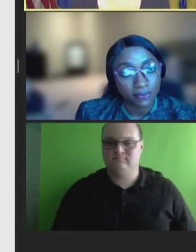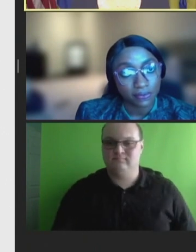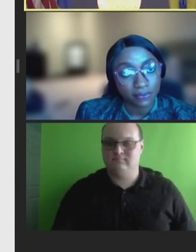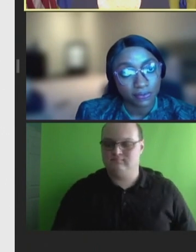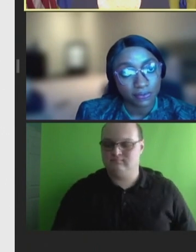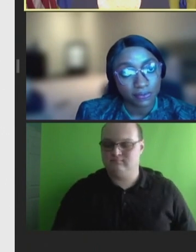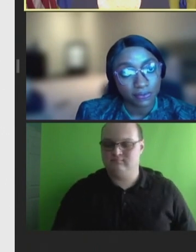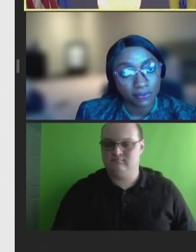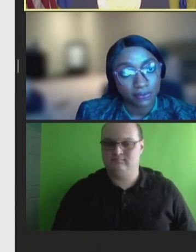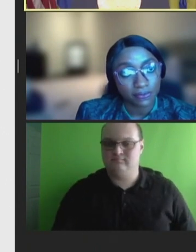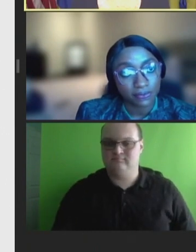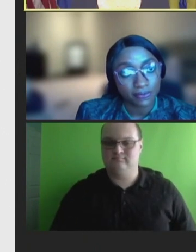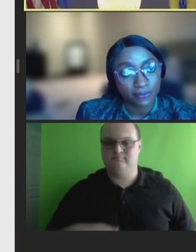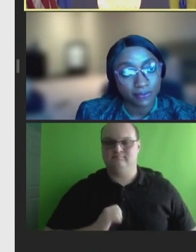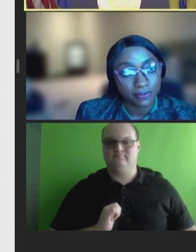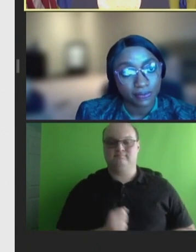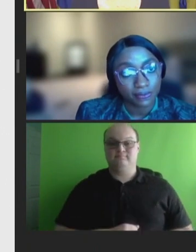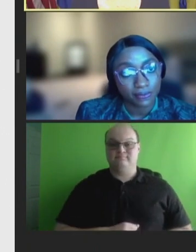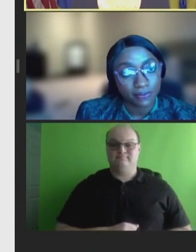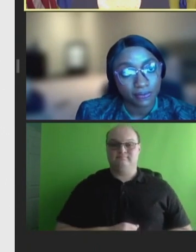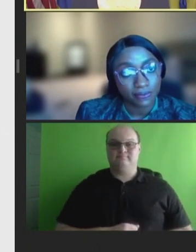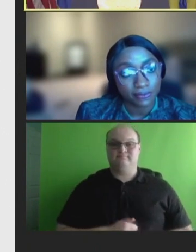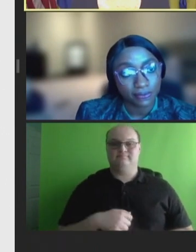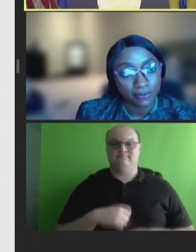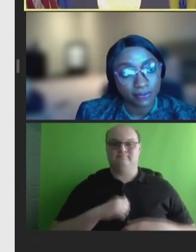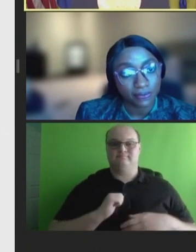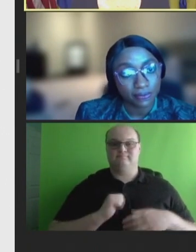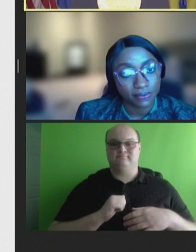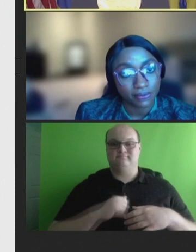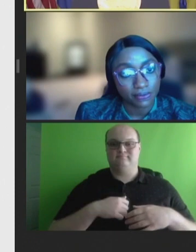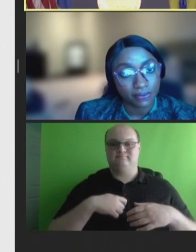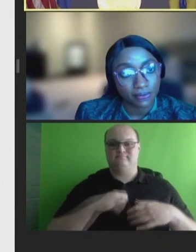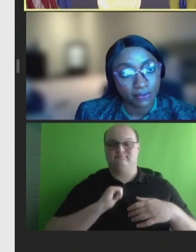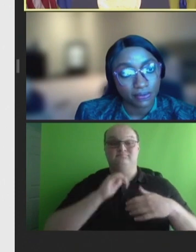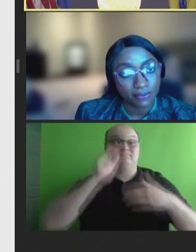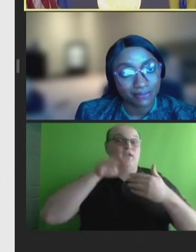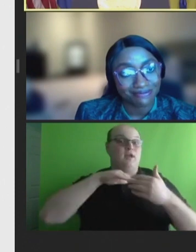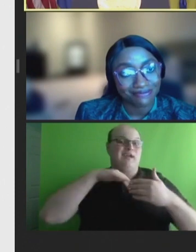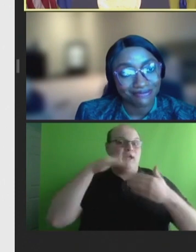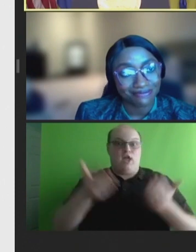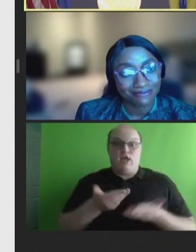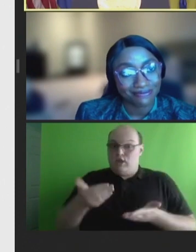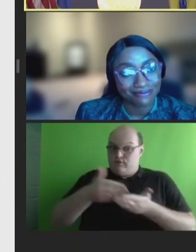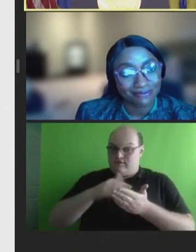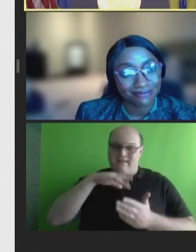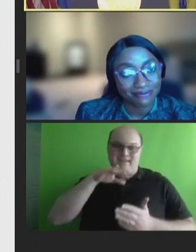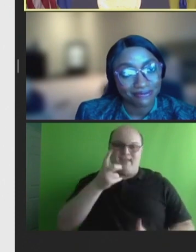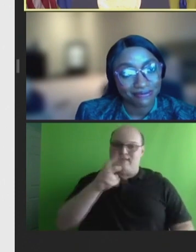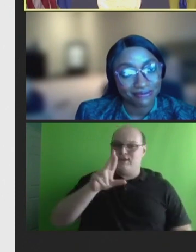Okay. Hi. So, I'm back here again. Georgina Peacock from the Immunization Services